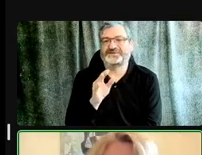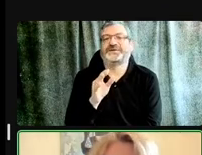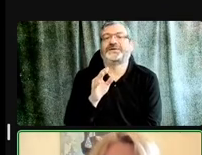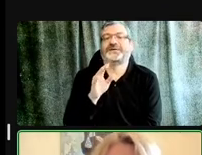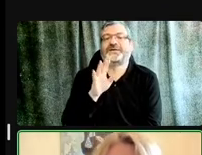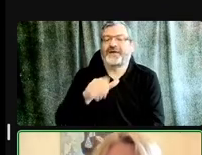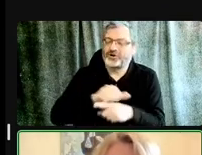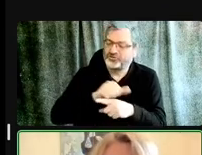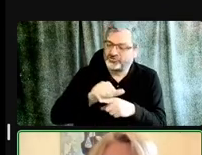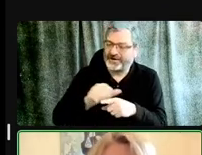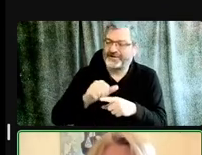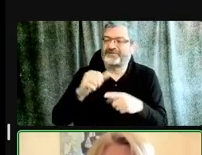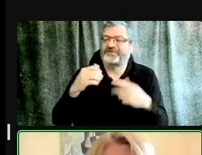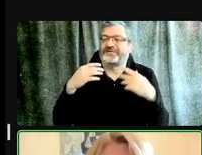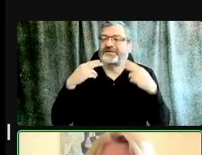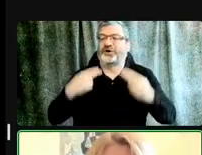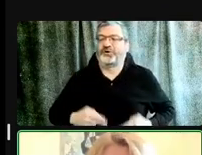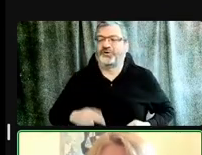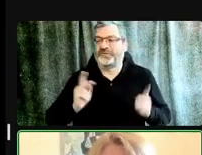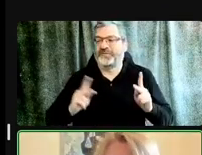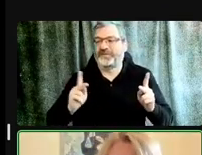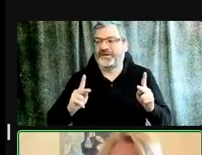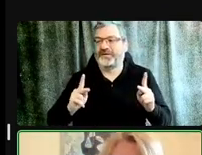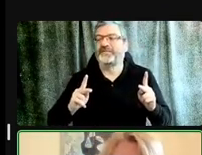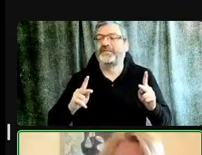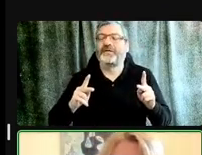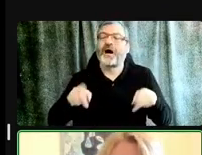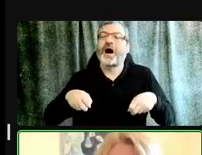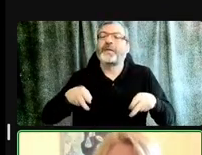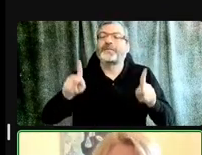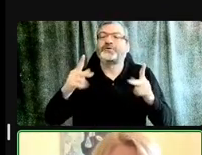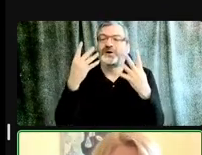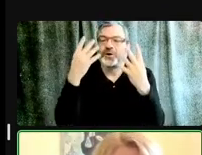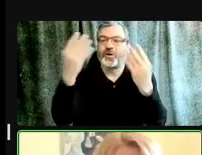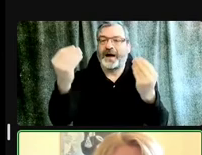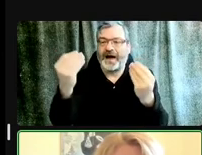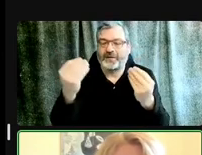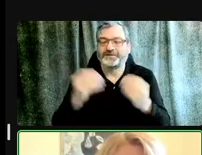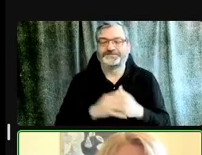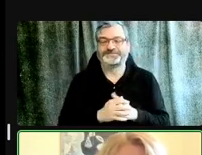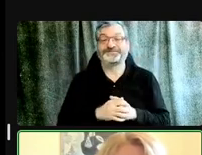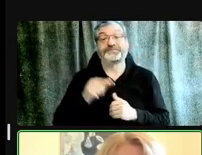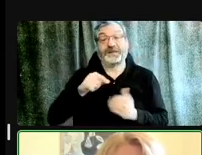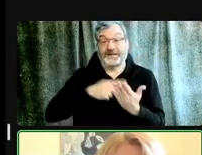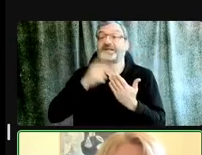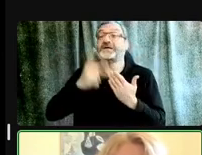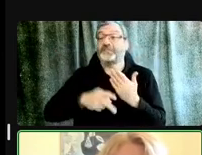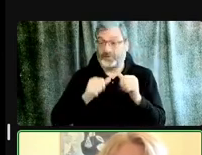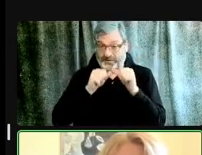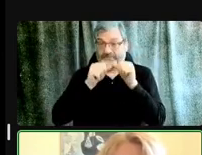an opportunity to go out and do what they do best. And this program continues. We now do it on the fourth Thursday